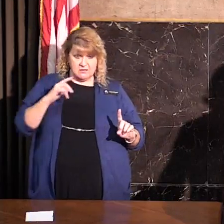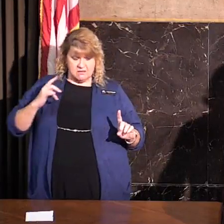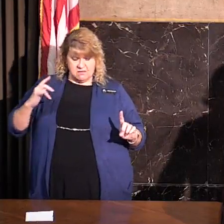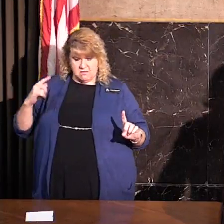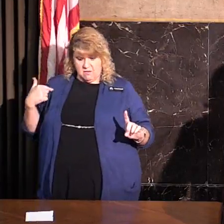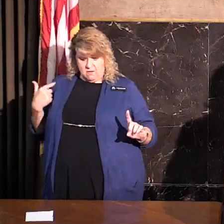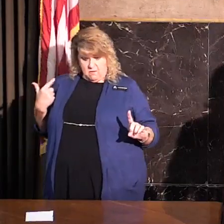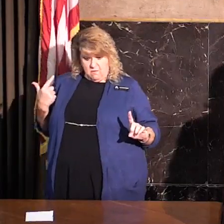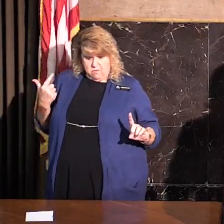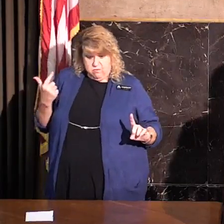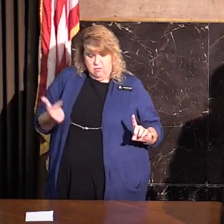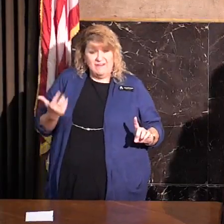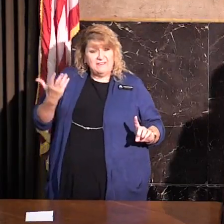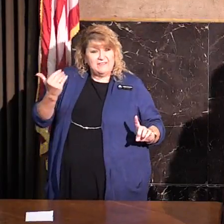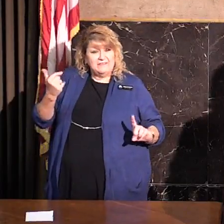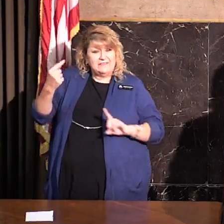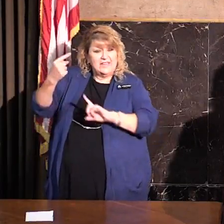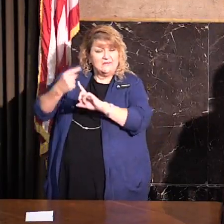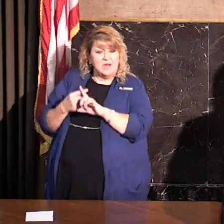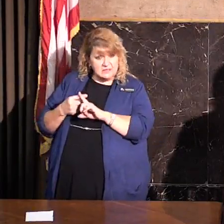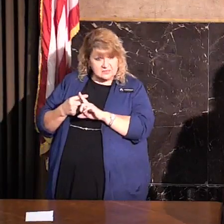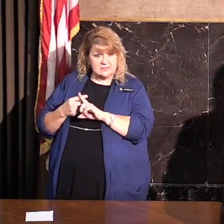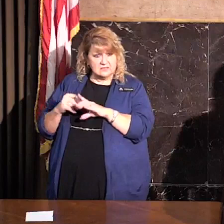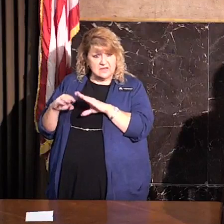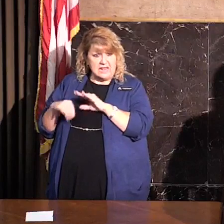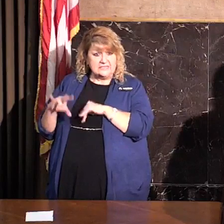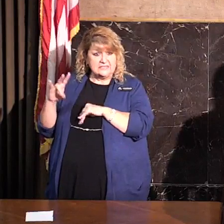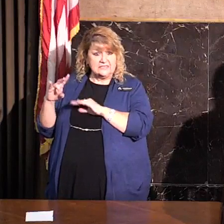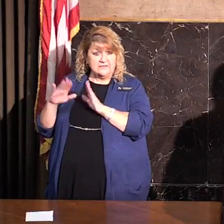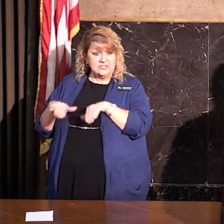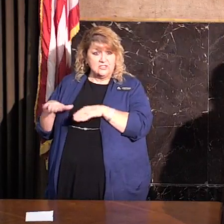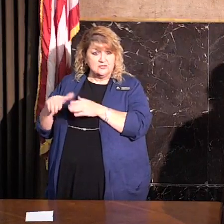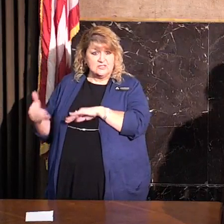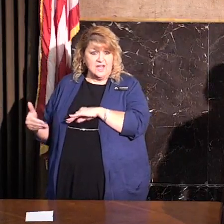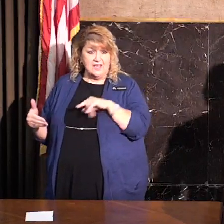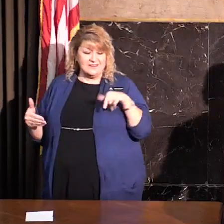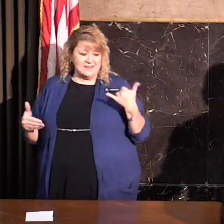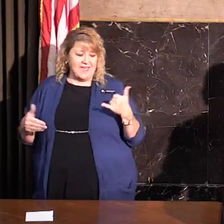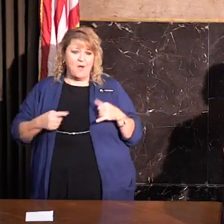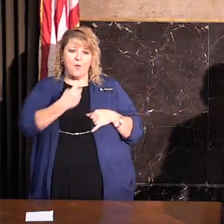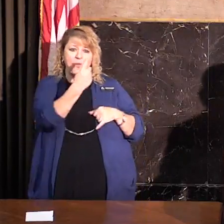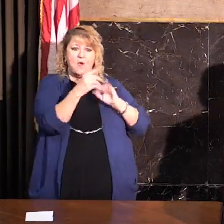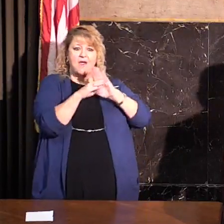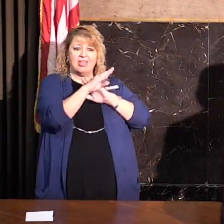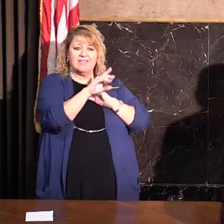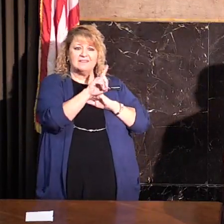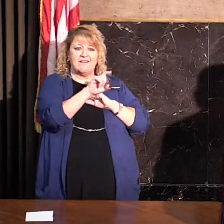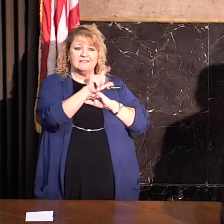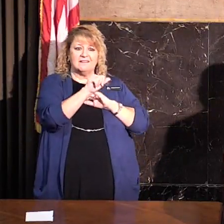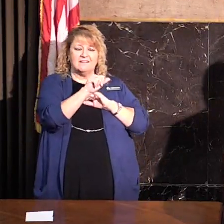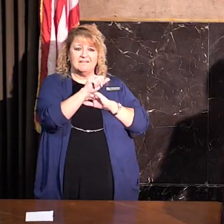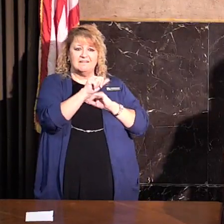over the previous 15 months of the pandemic. Uh we also know